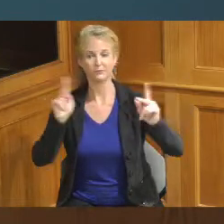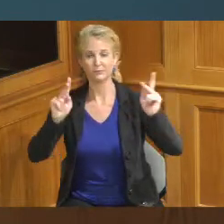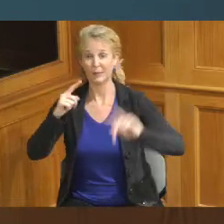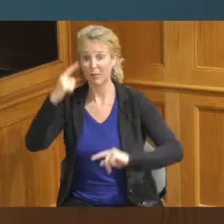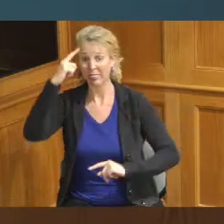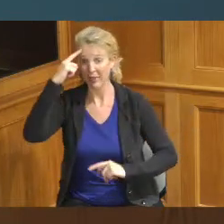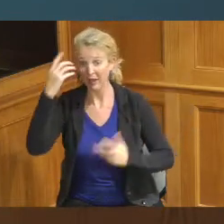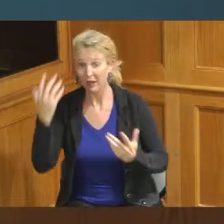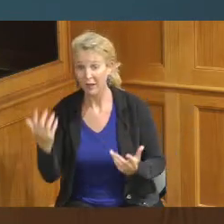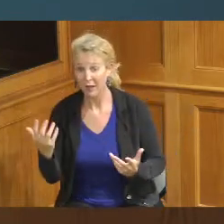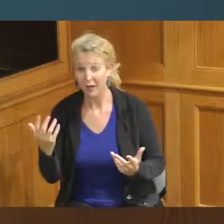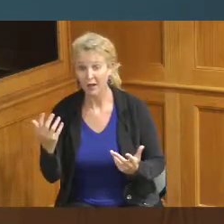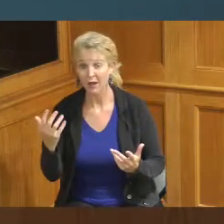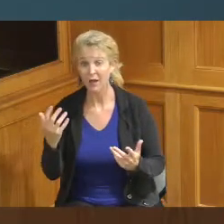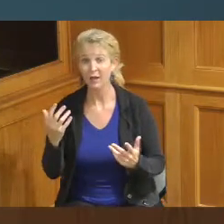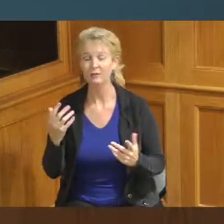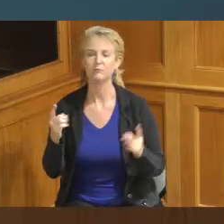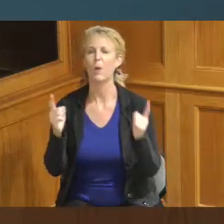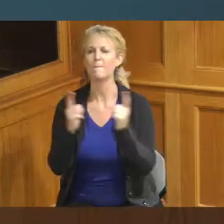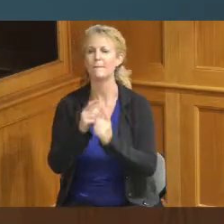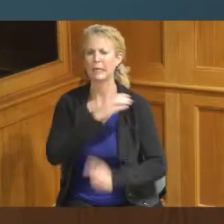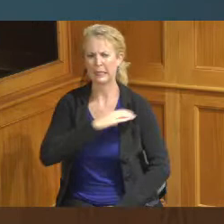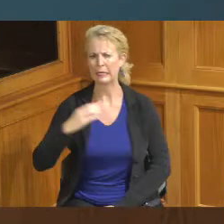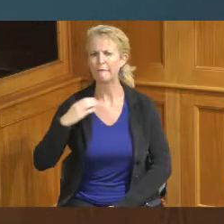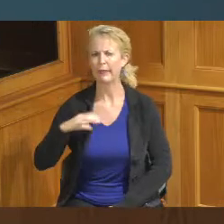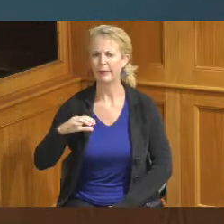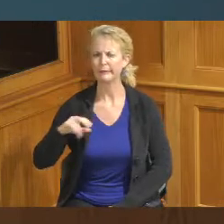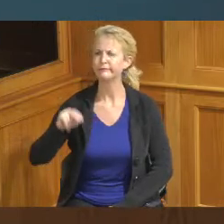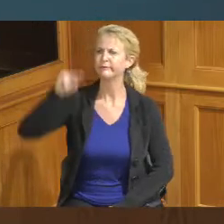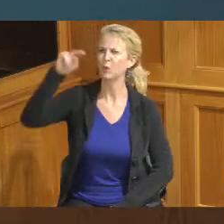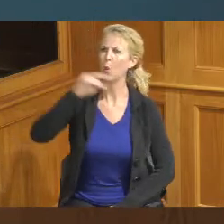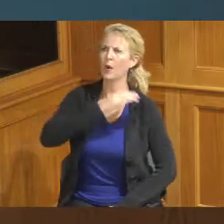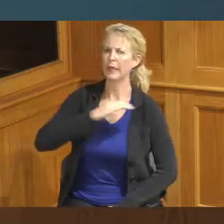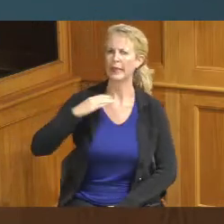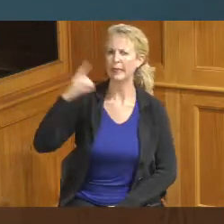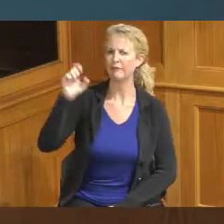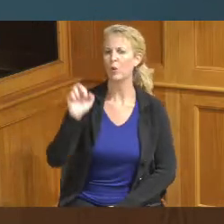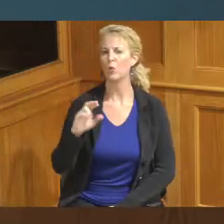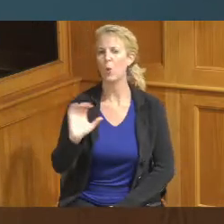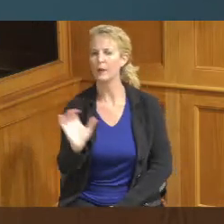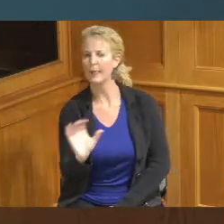and say well let's get with Cleveland let's go up north or let's go to Columbus and then